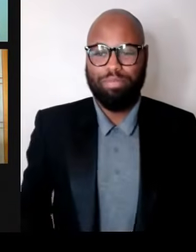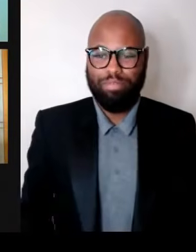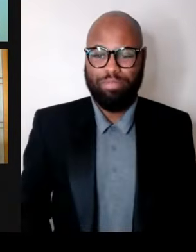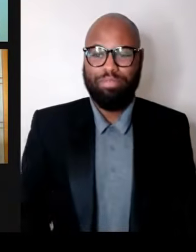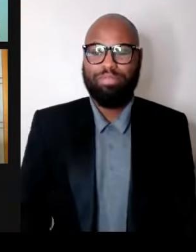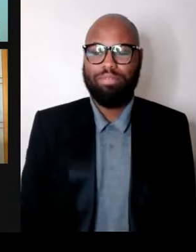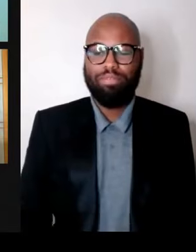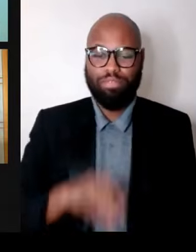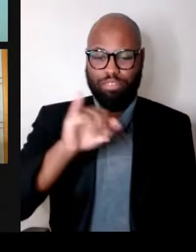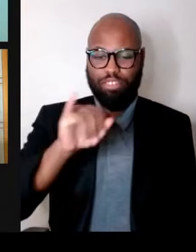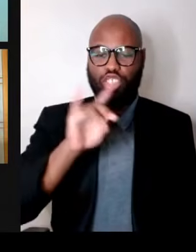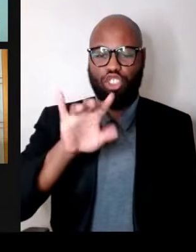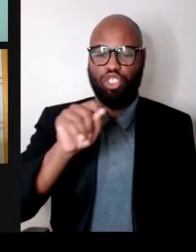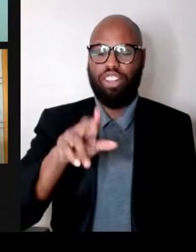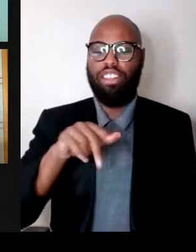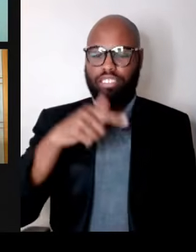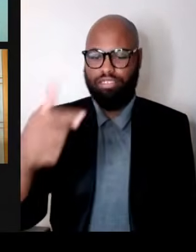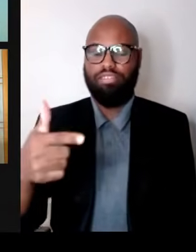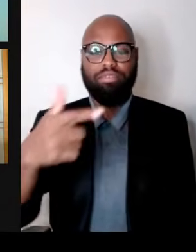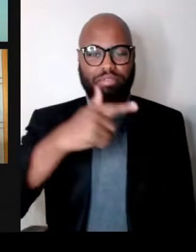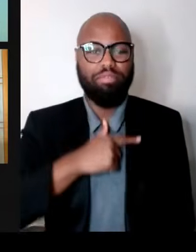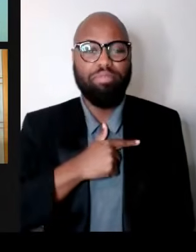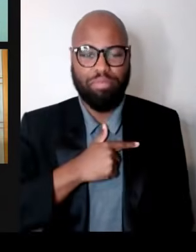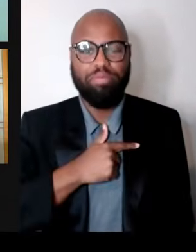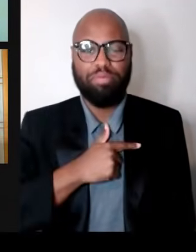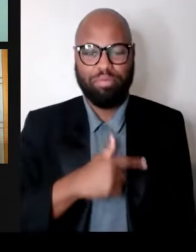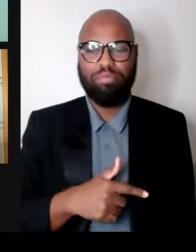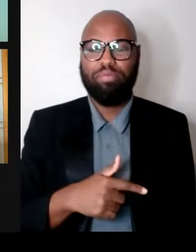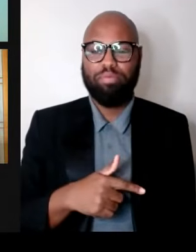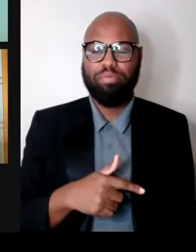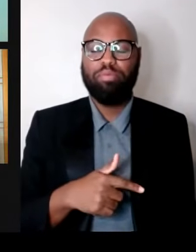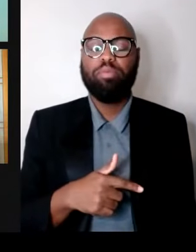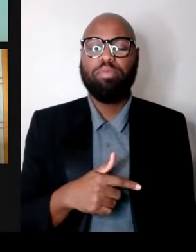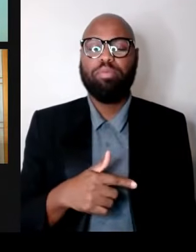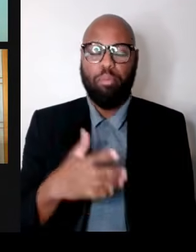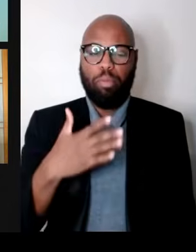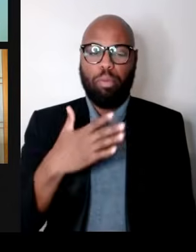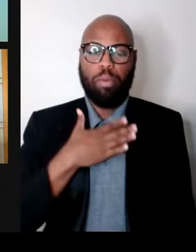Mike, my prayers for your path.